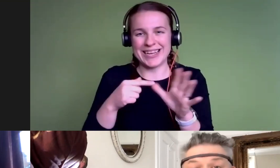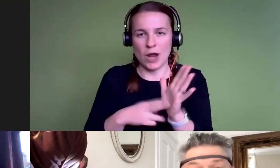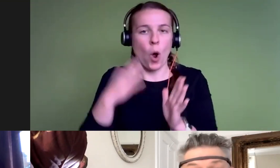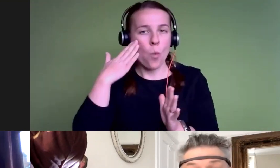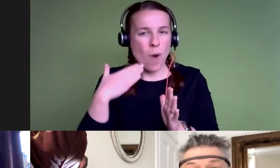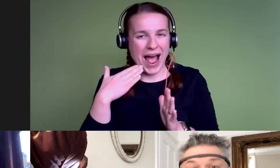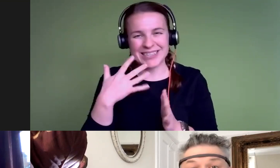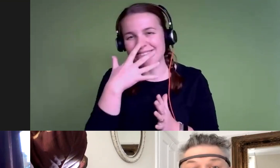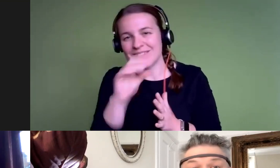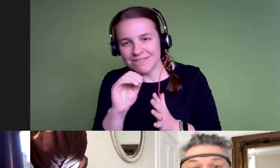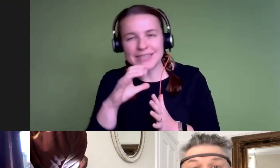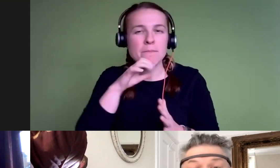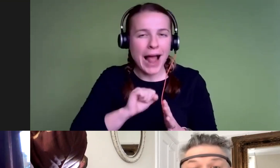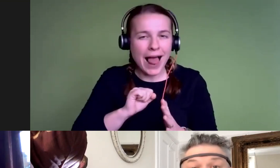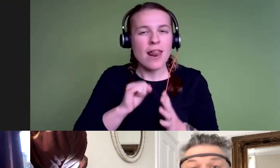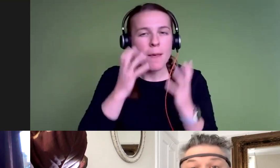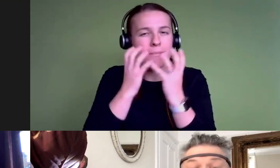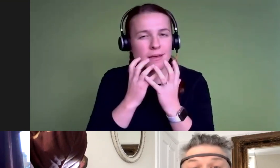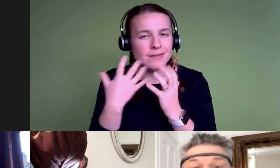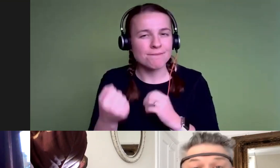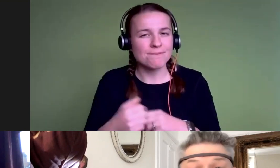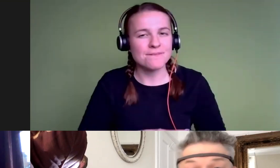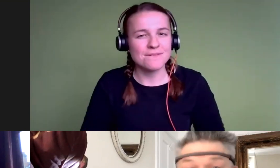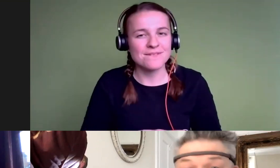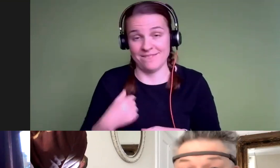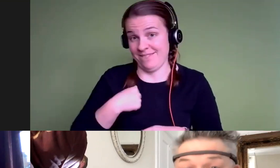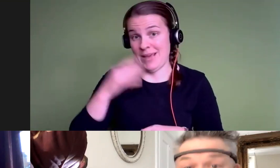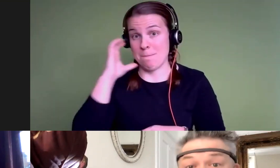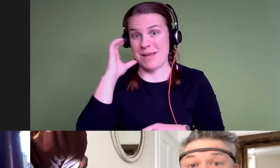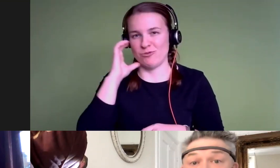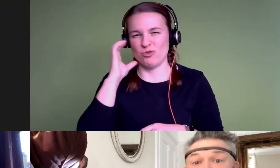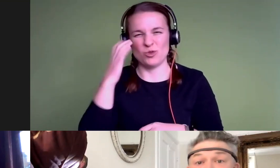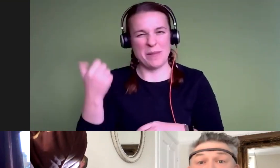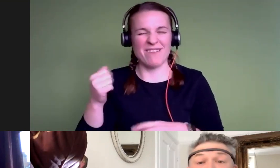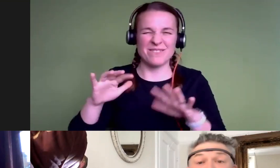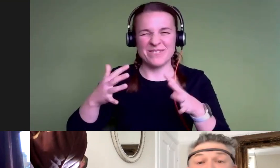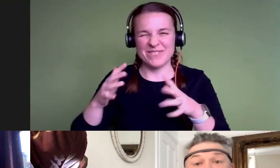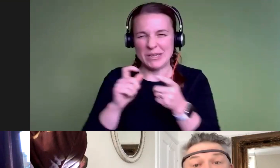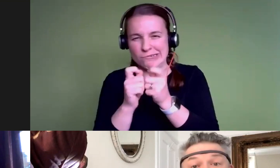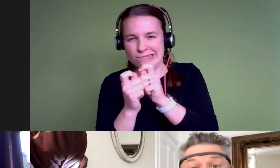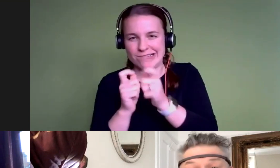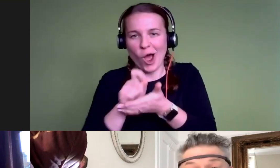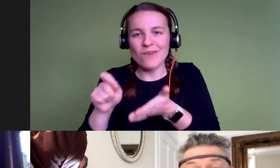auto describe yourself and your surroundings? Of course. I am Justin Wiggan. I am a white 50-year-old